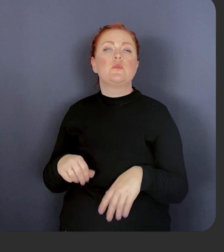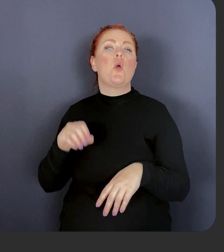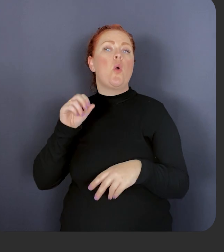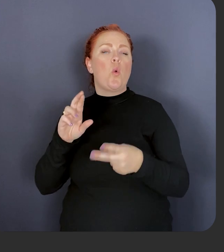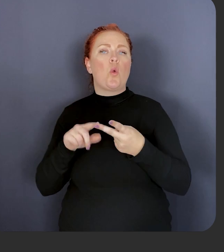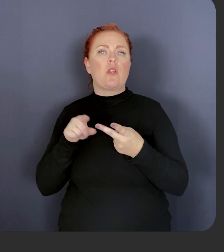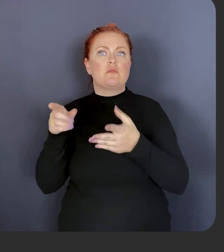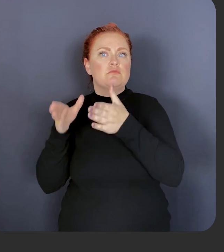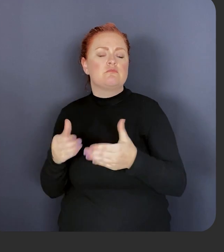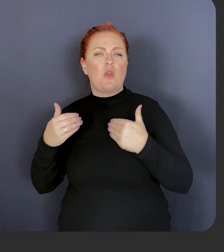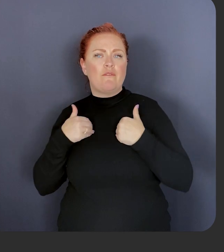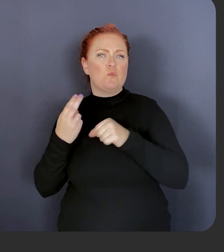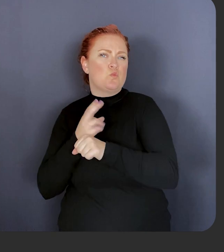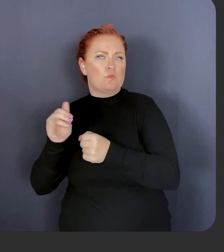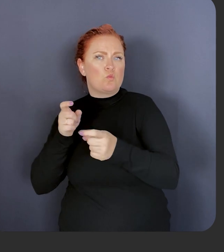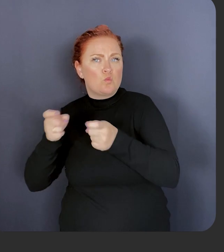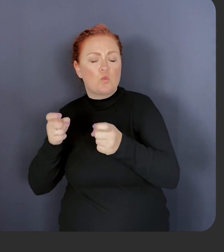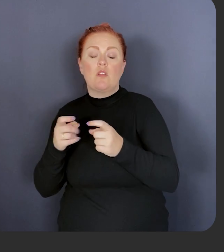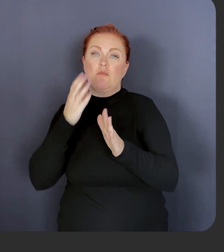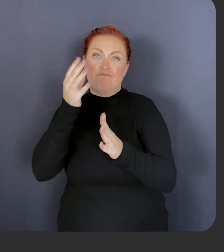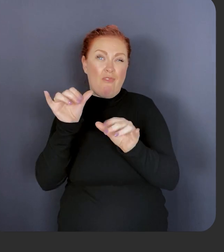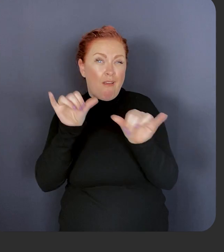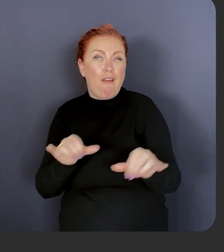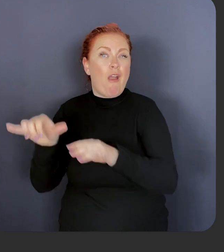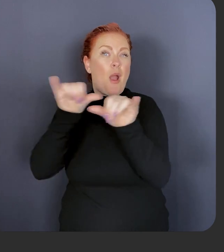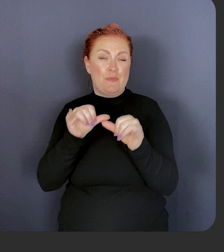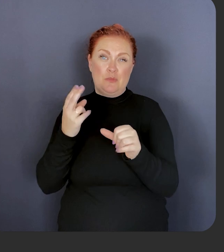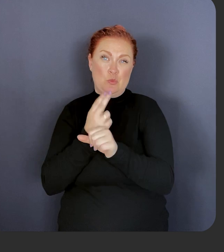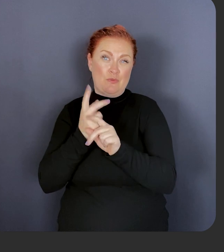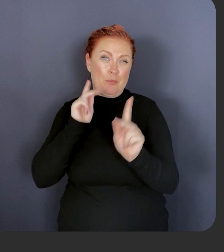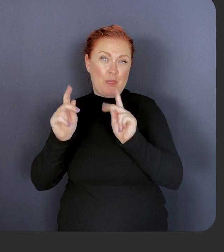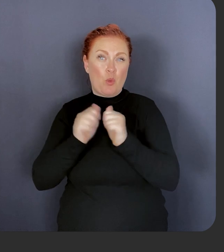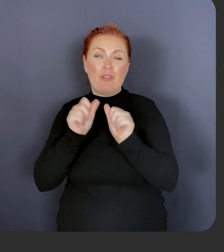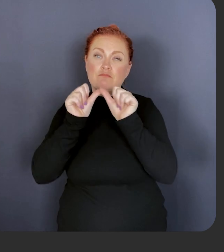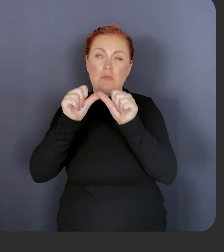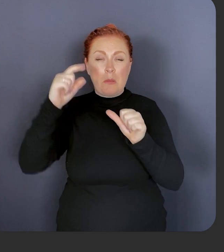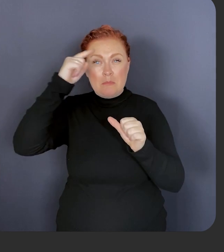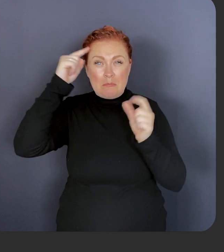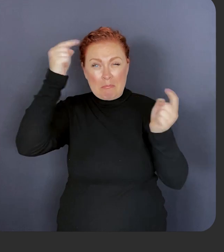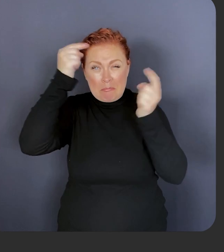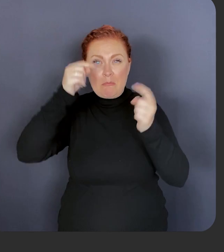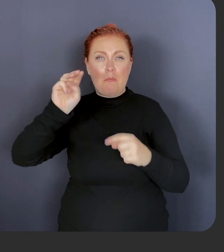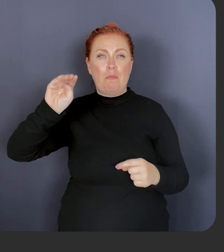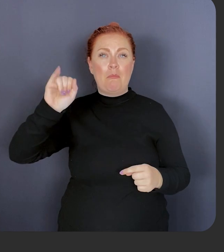who has these controls on. This is a really common setting for people who sometimes have chronic migraines who